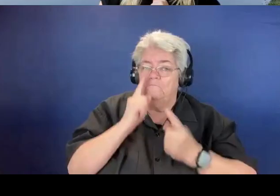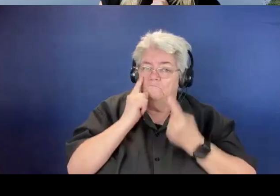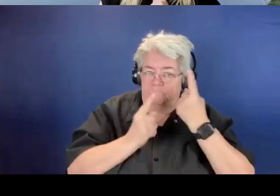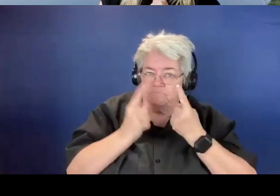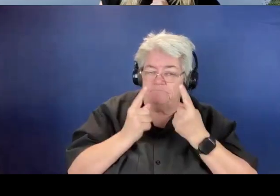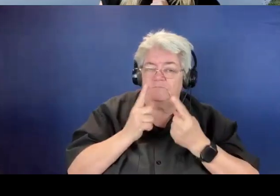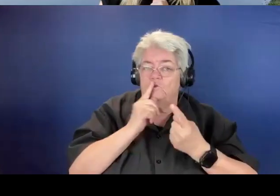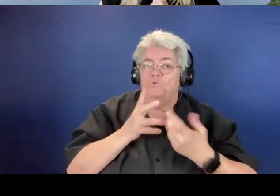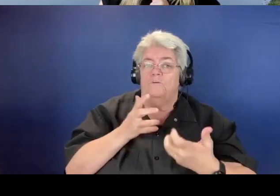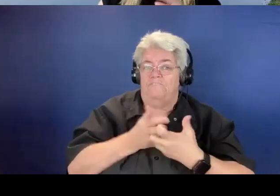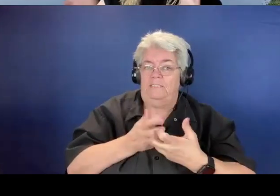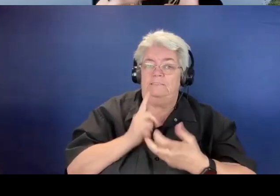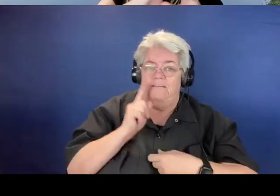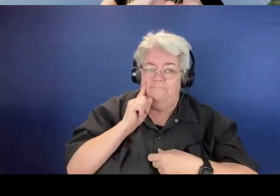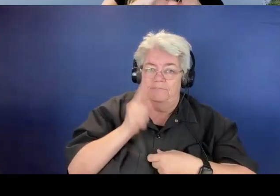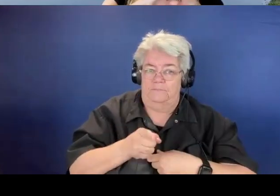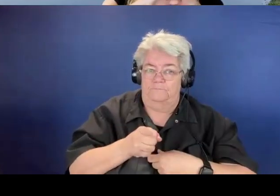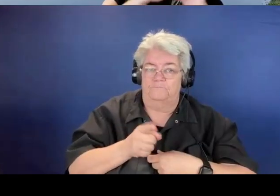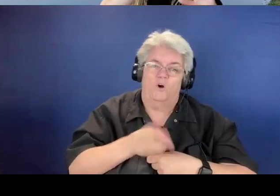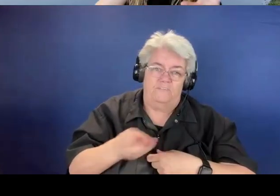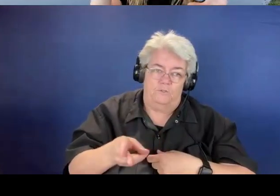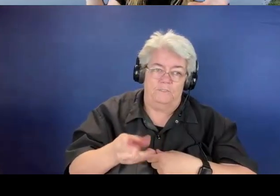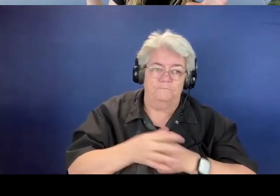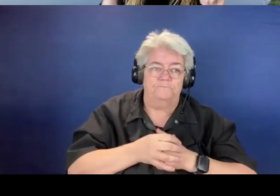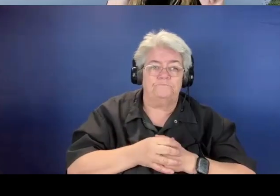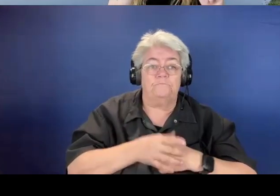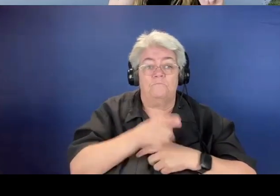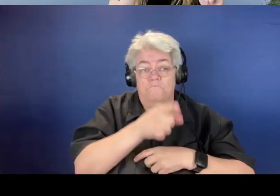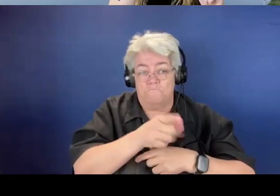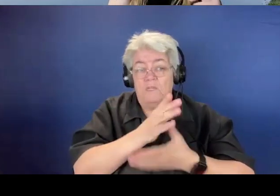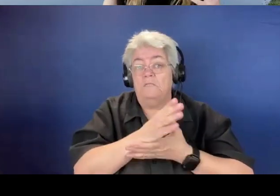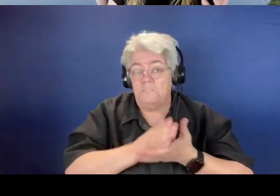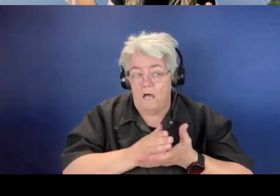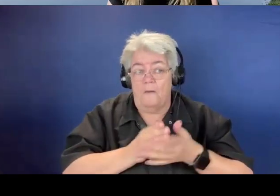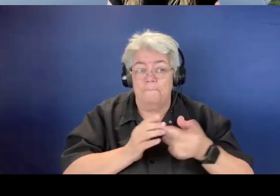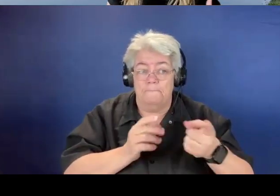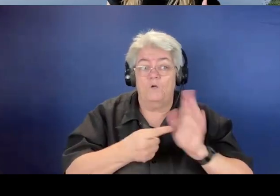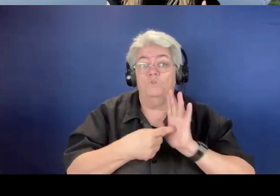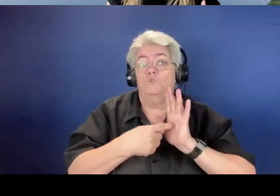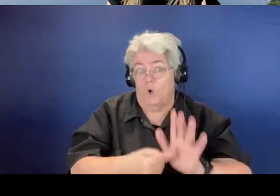As you can see, some of these have an example of what they have available in